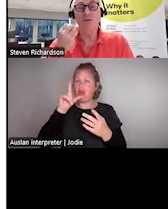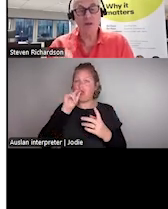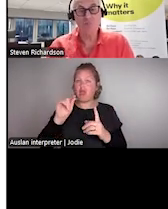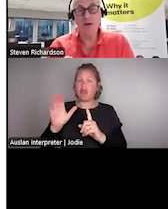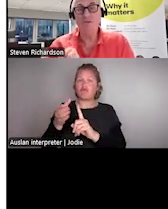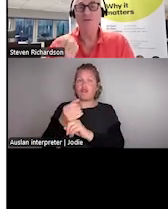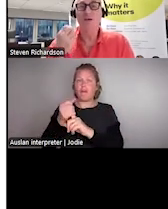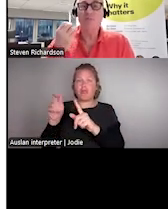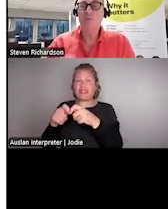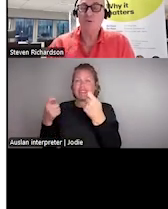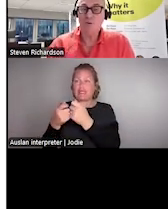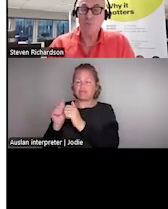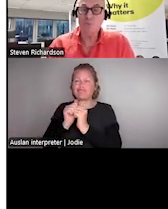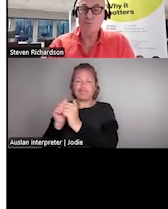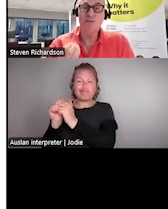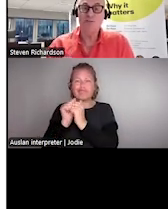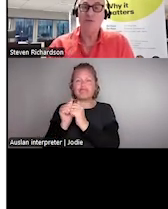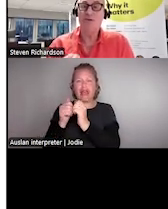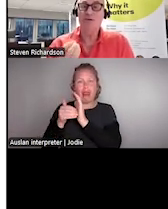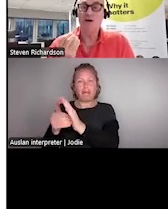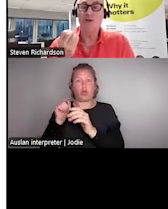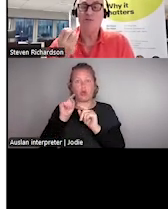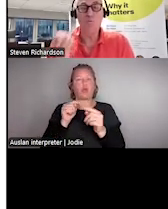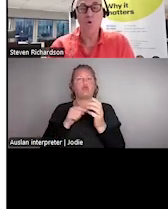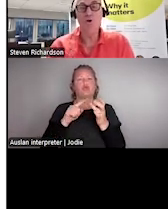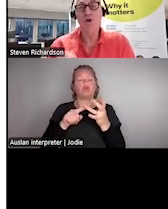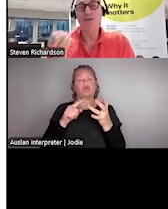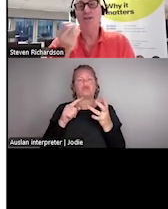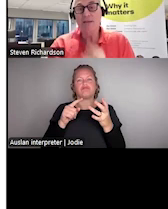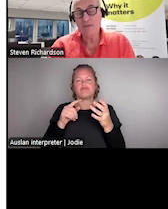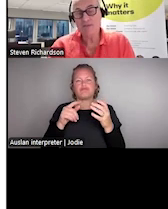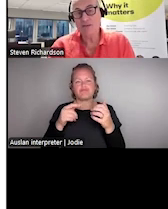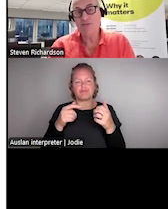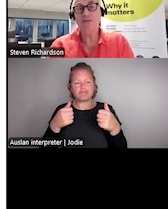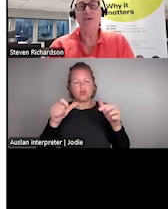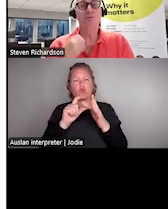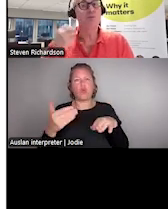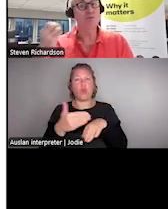collaborators and people who can help you deliver the work in the lead up to the Giving Day but also